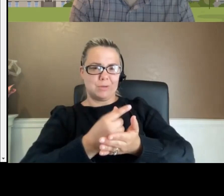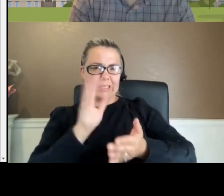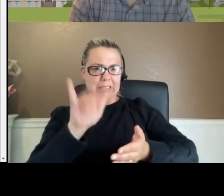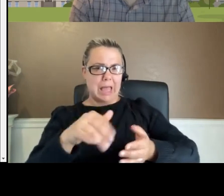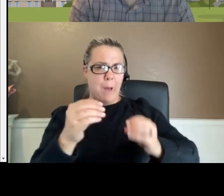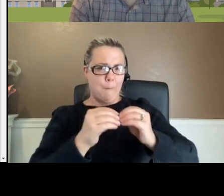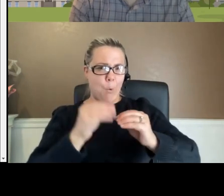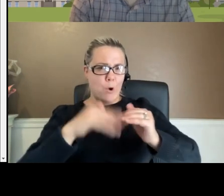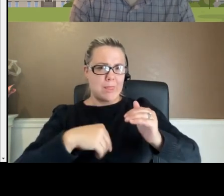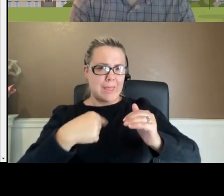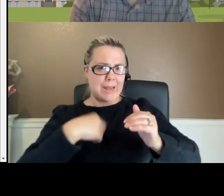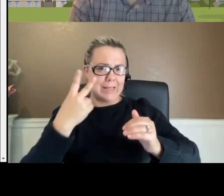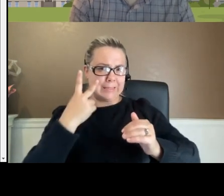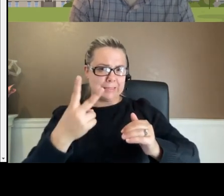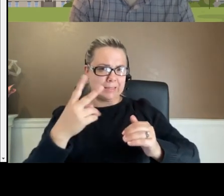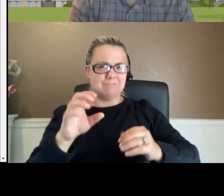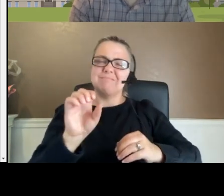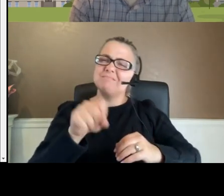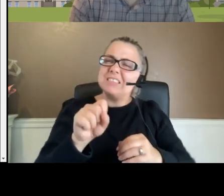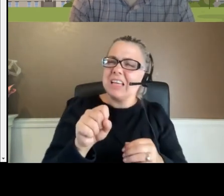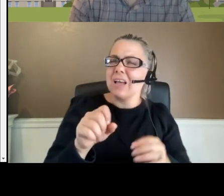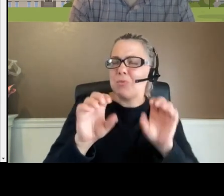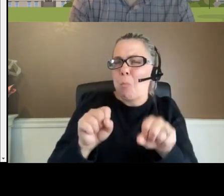at this picture? Yeah, probably. I think some of that stuff is really just repeating, as I said,